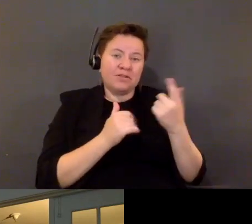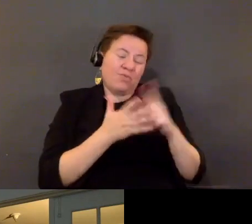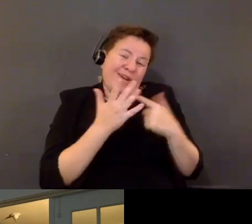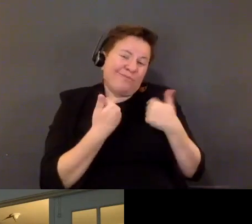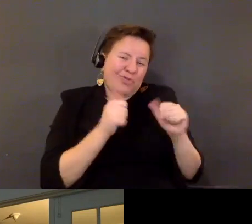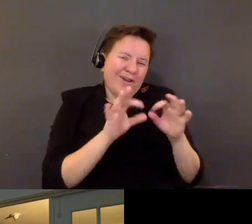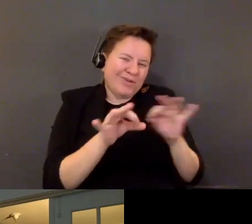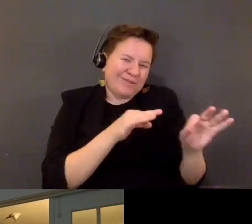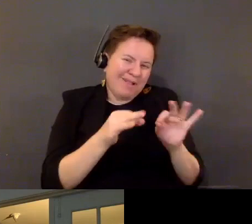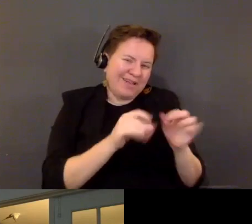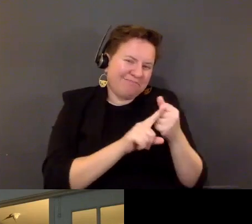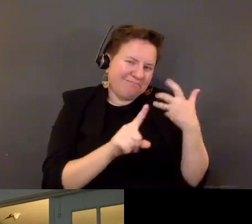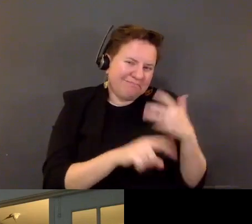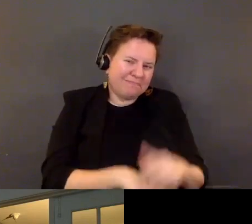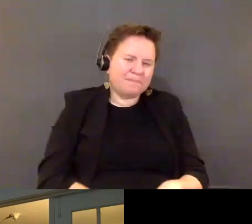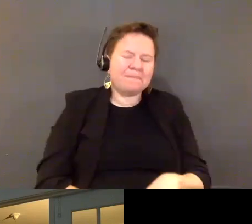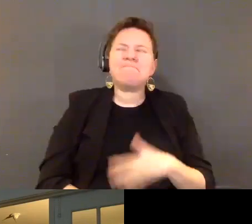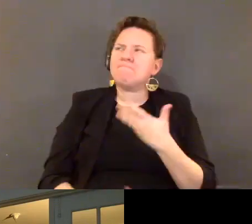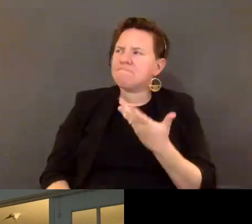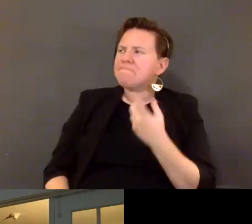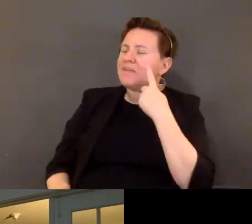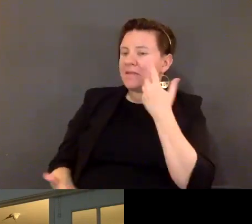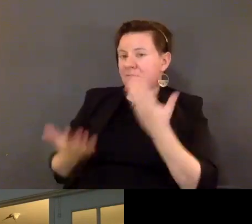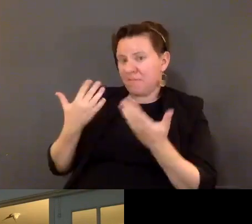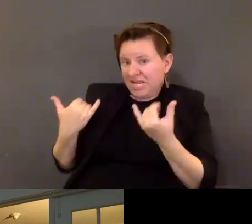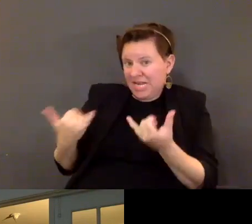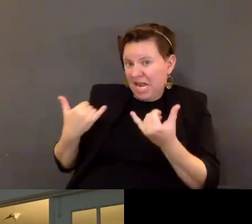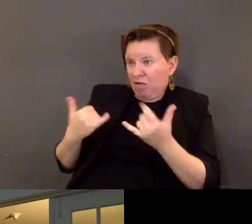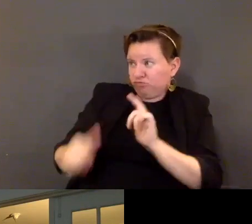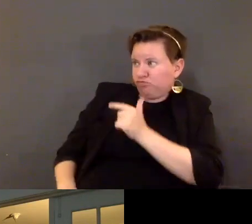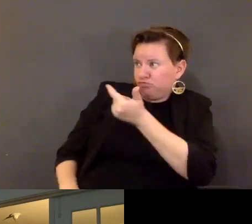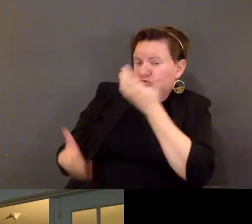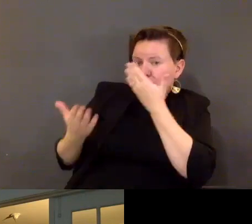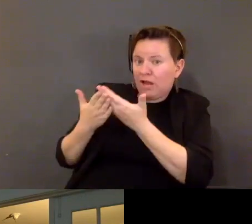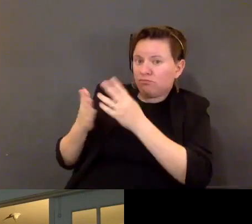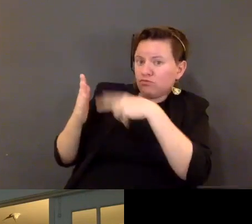yeah i'm thinking that maybe now is a good time for you to read the selection from the book